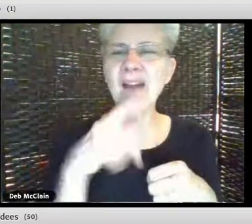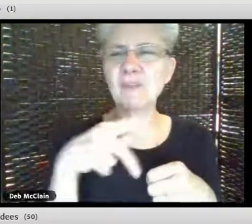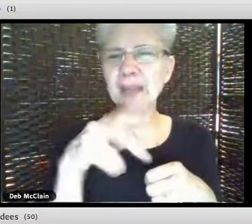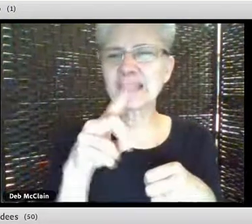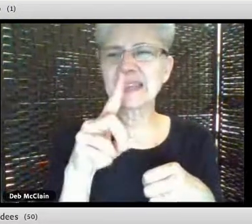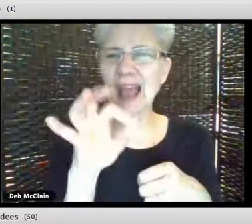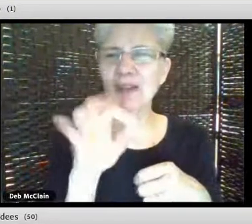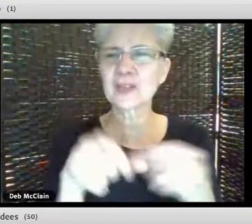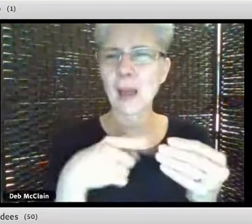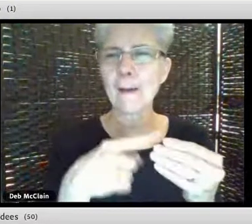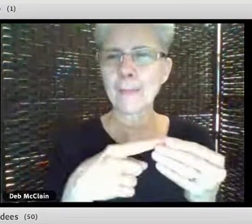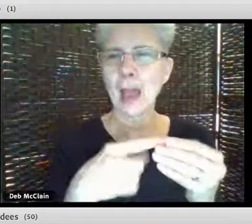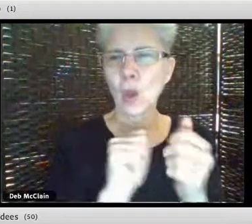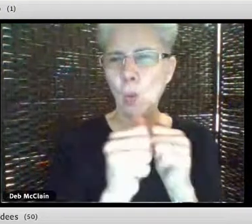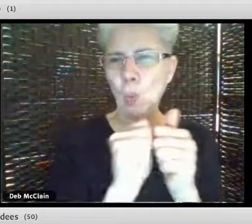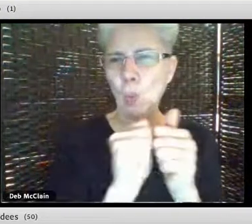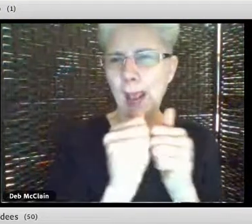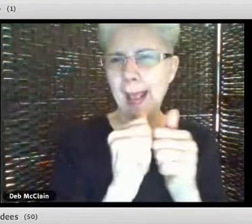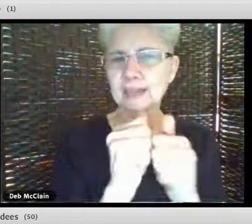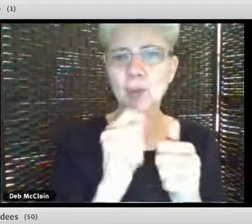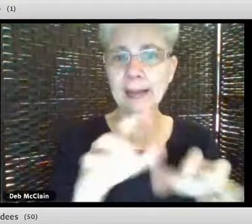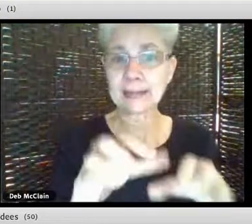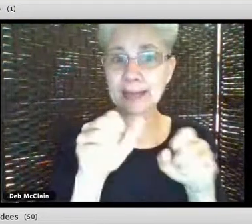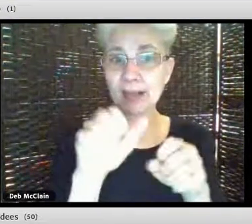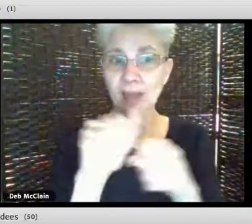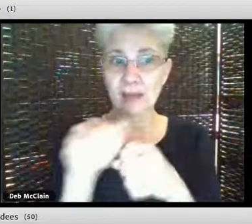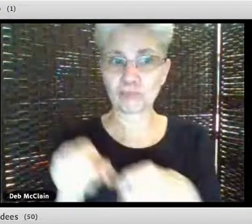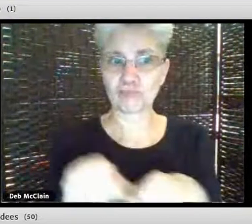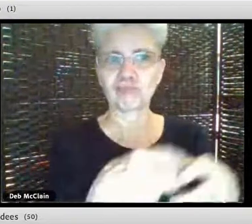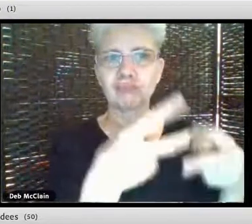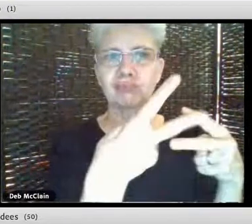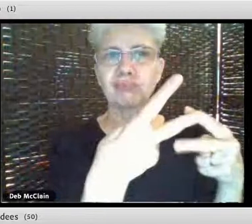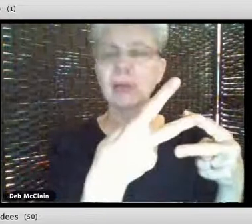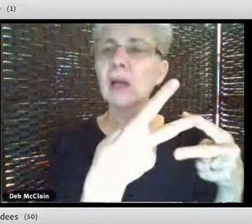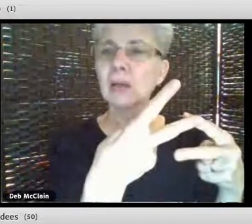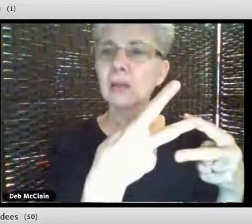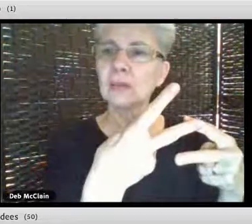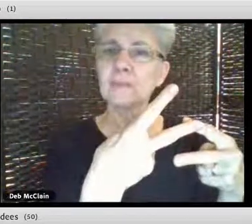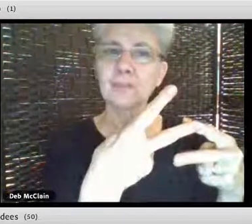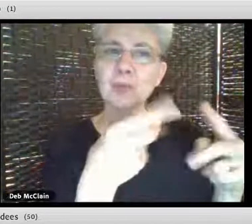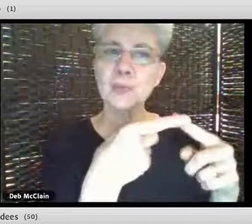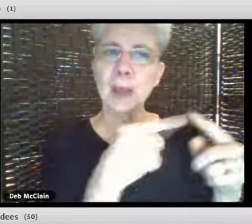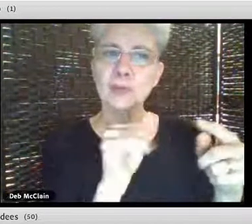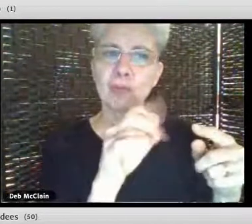So I can take this, go back to my drive, expand it,